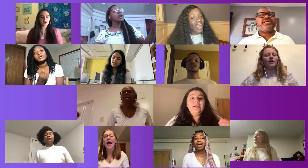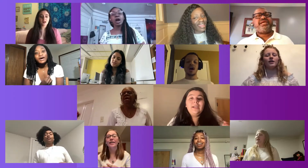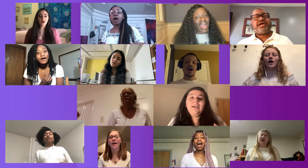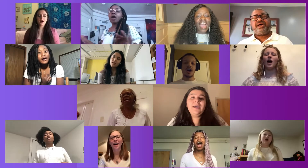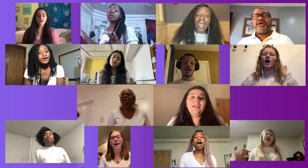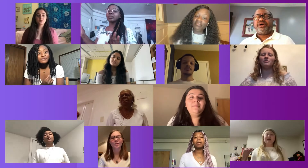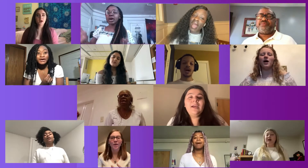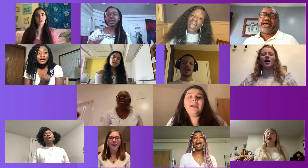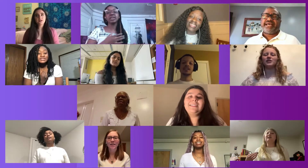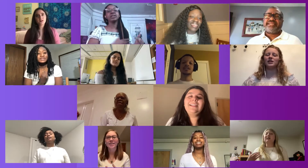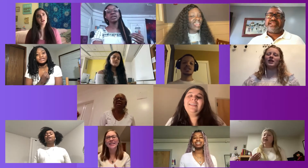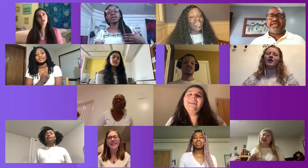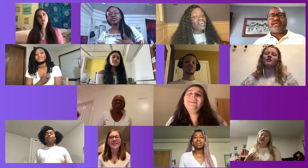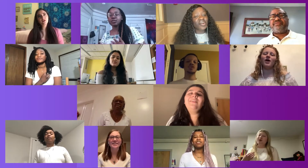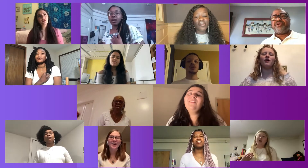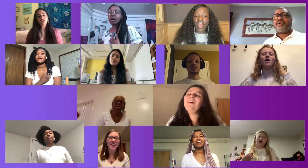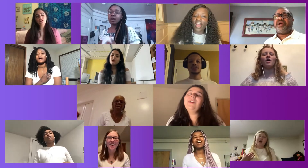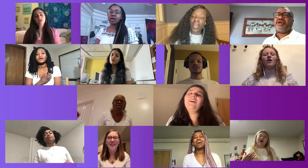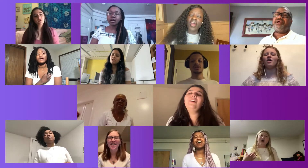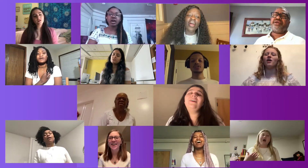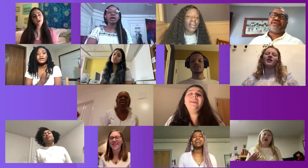God my Deliverer